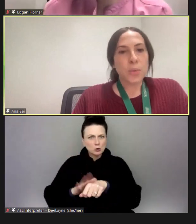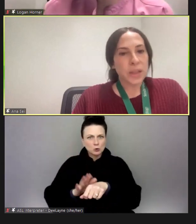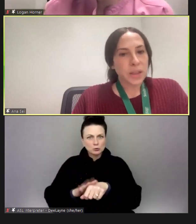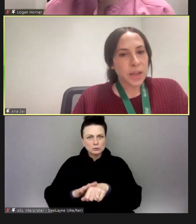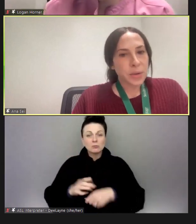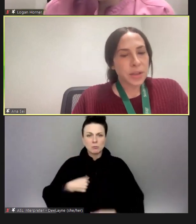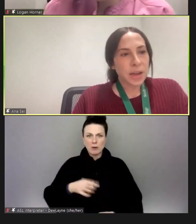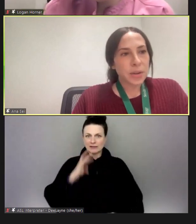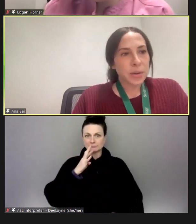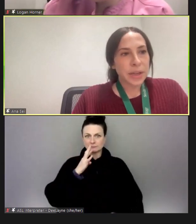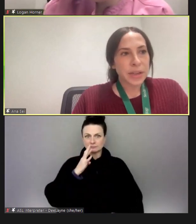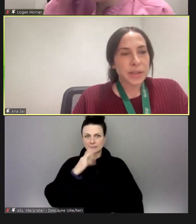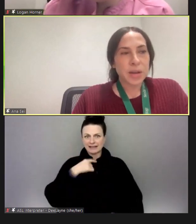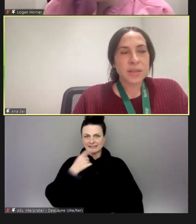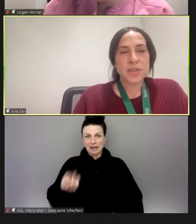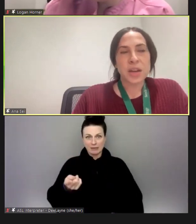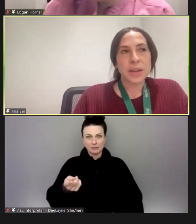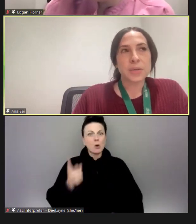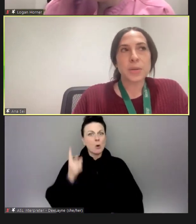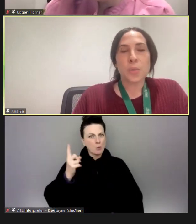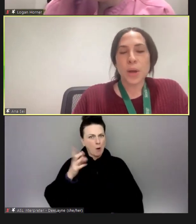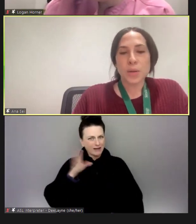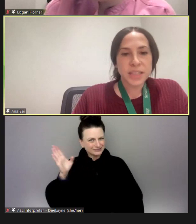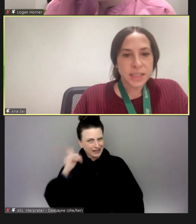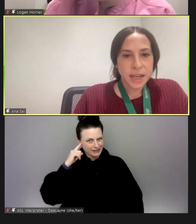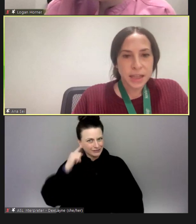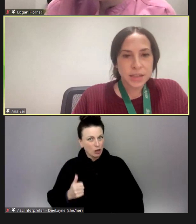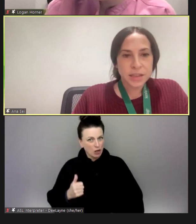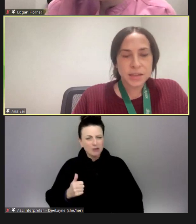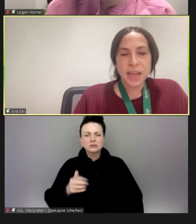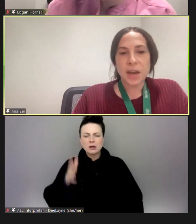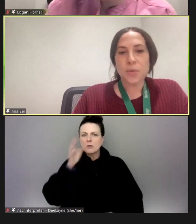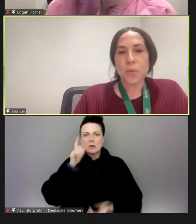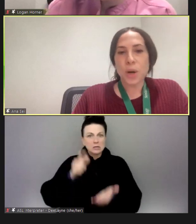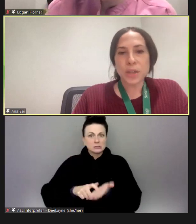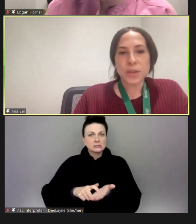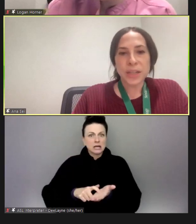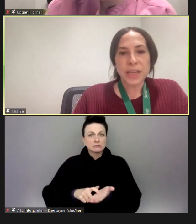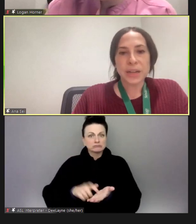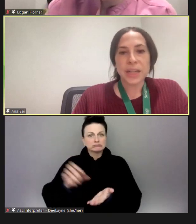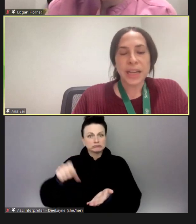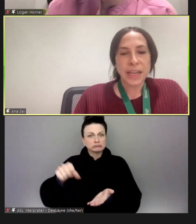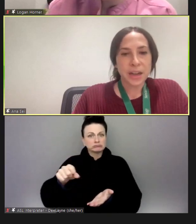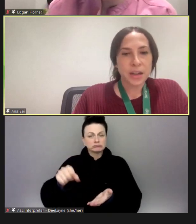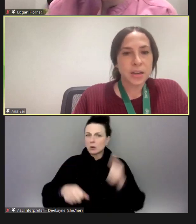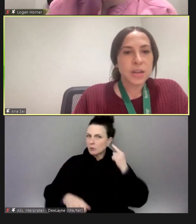a unilateral hearing loss the child will